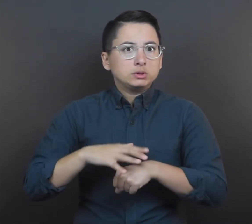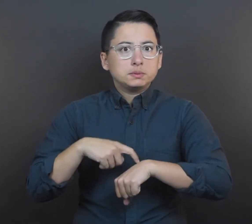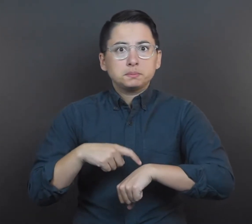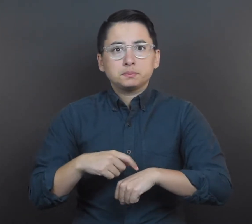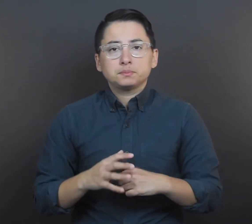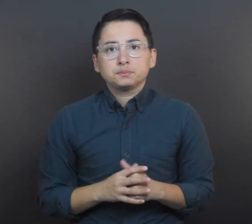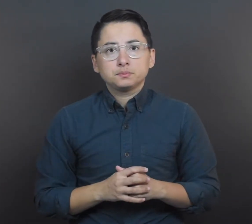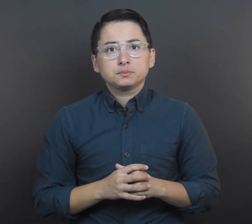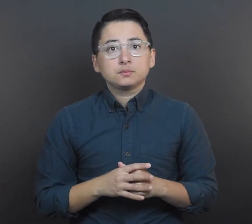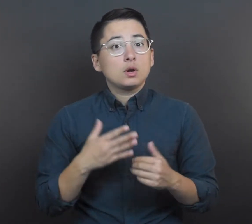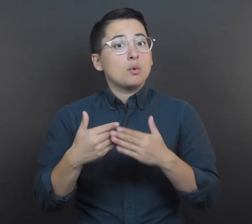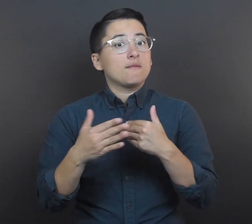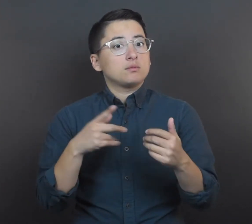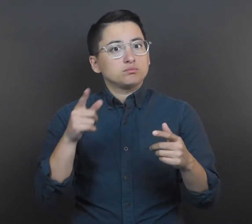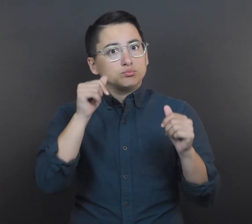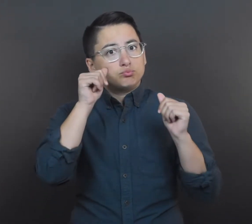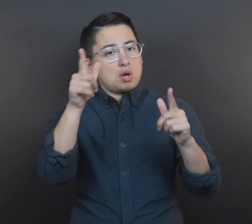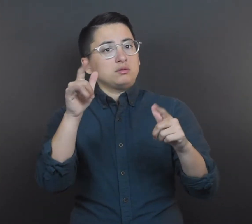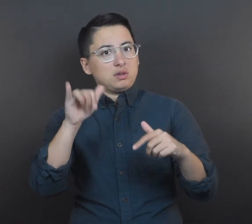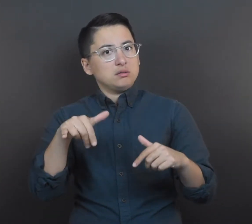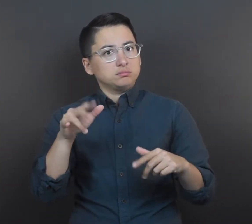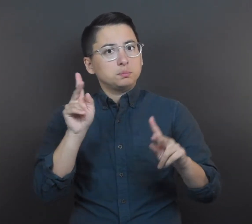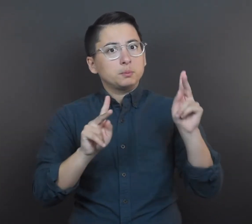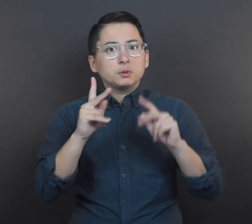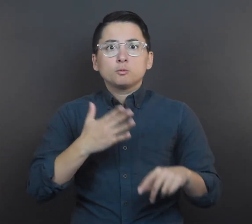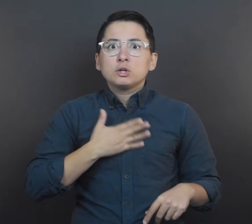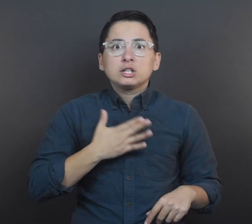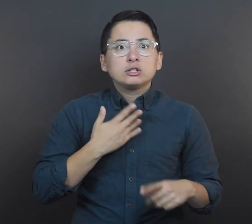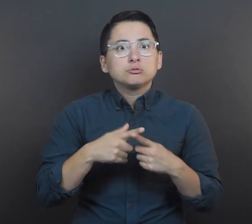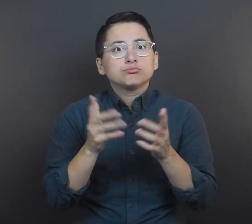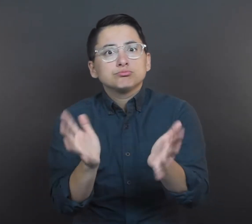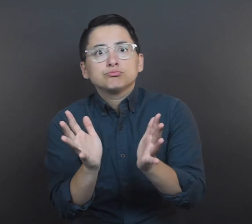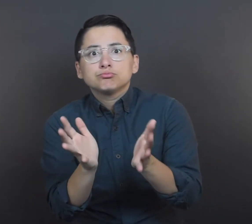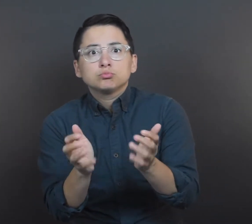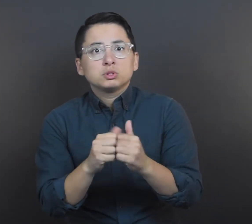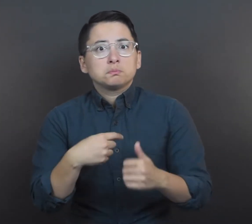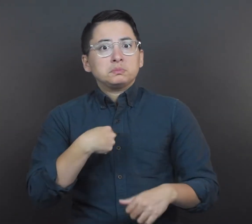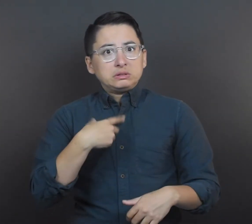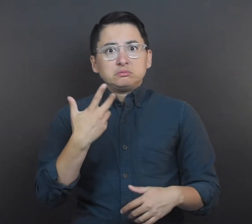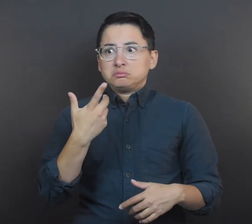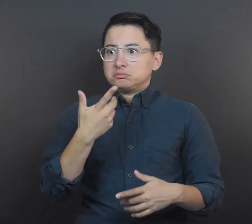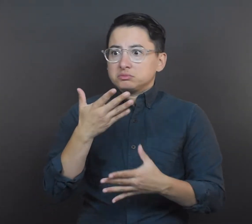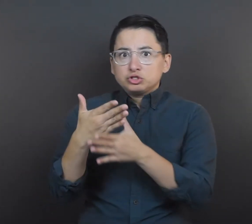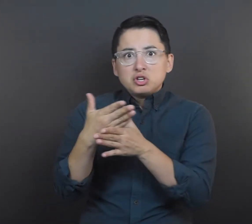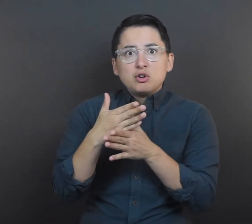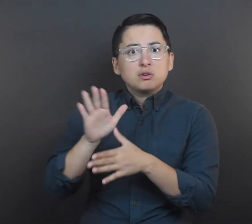“I was surprised how willing people were to talk to me and share their experiences on the ship.